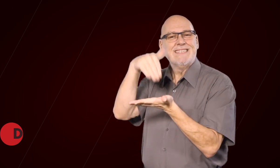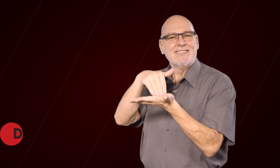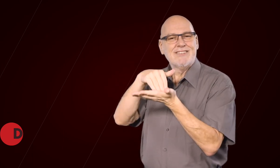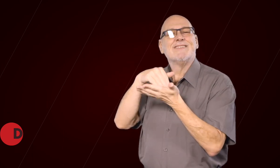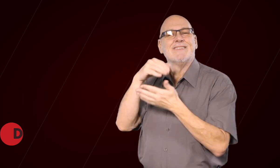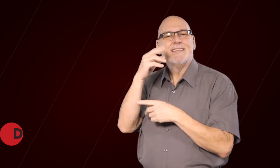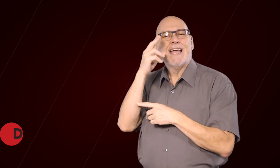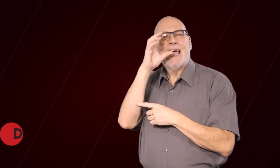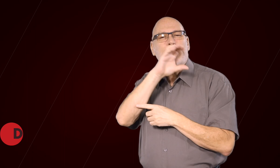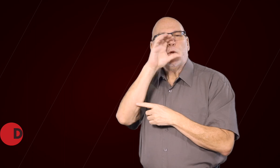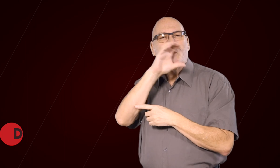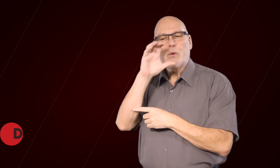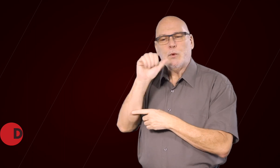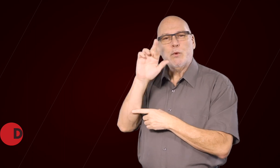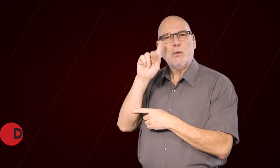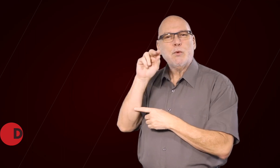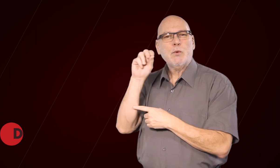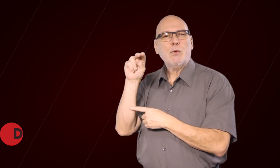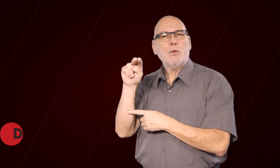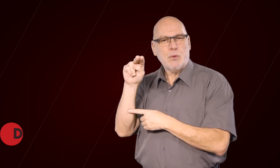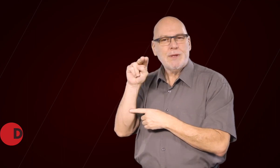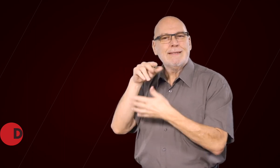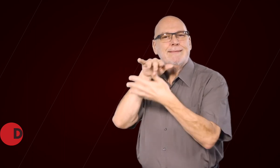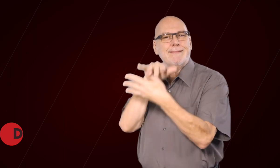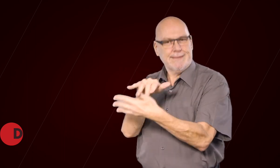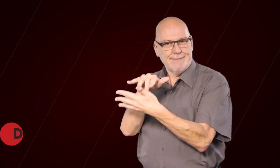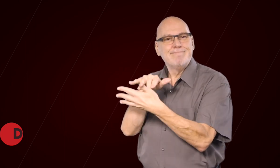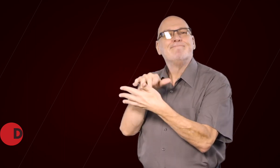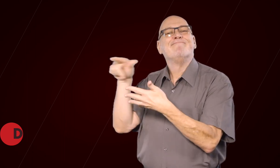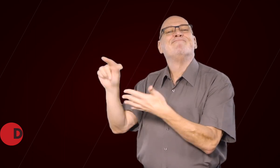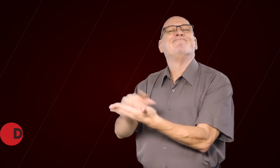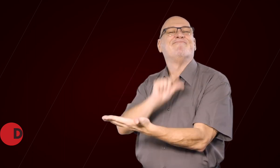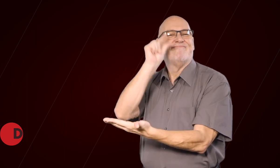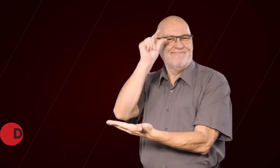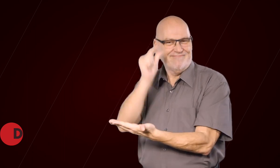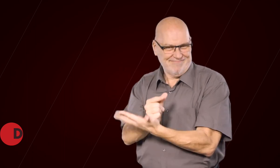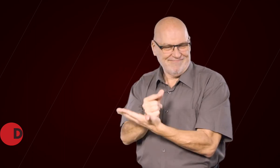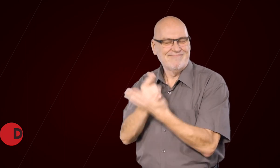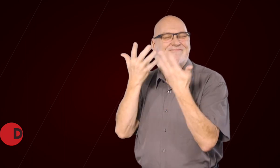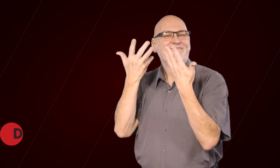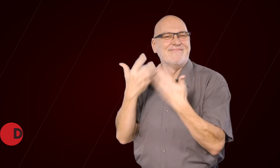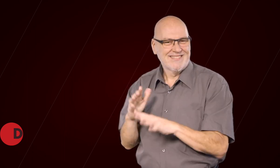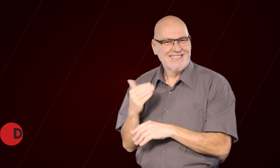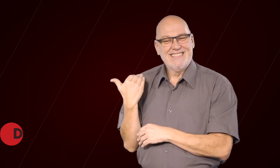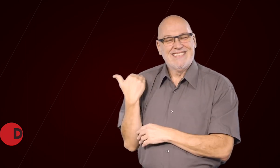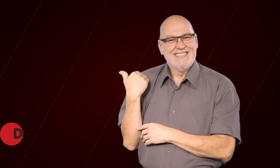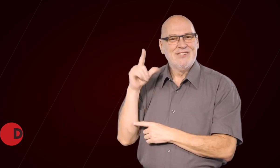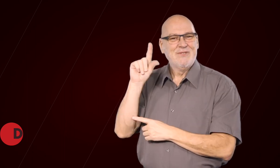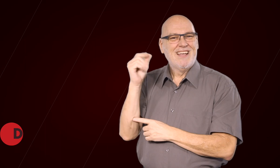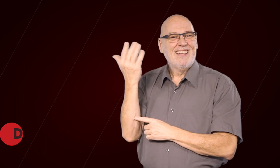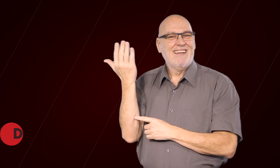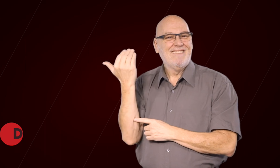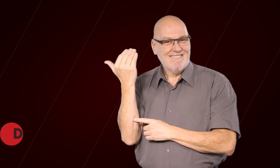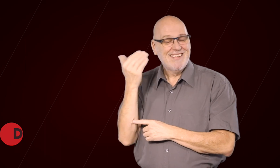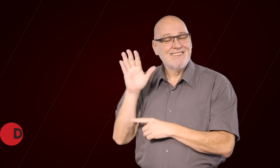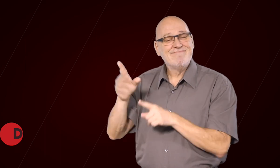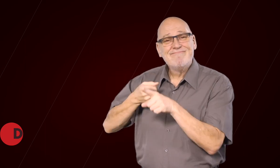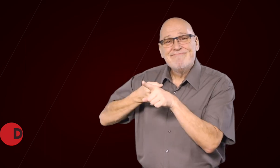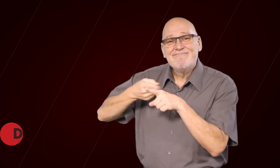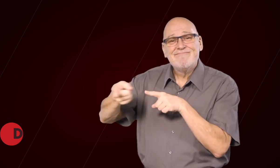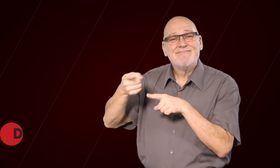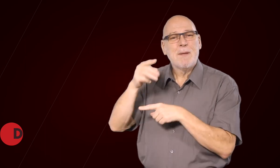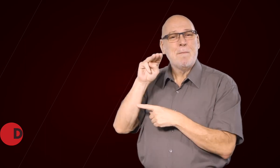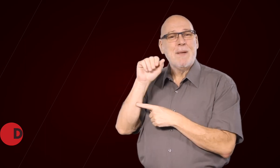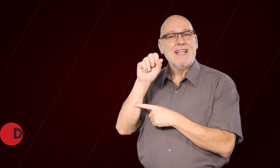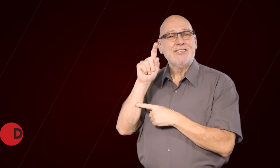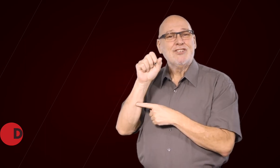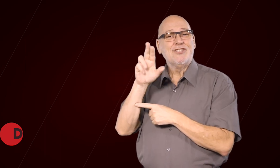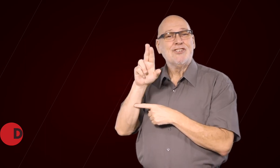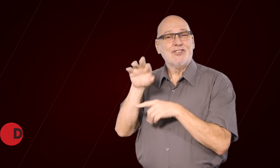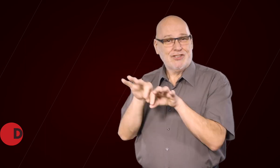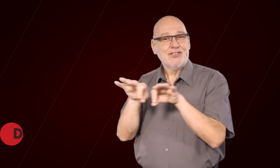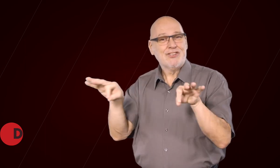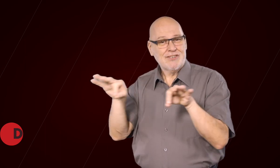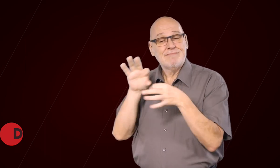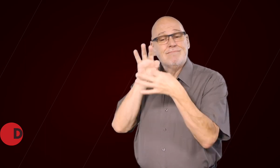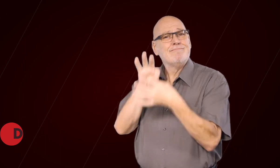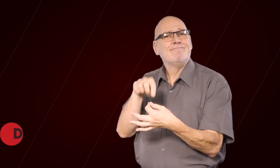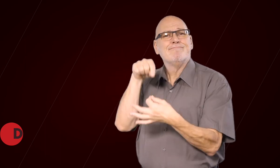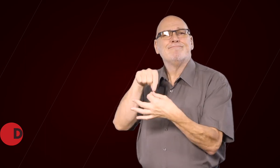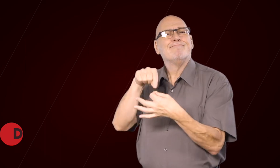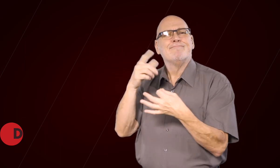from The Center for Cartoon Studies in spring of 2015 with